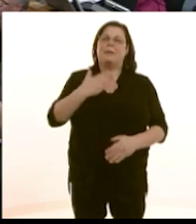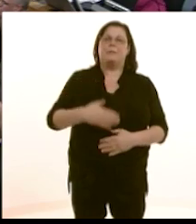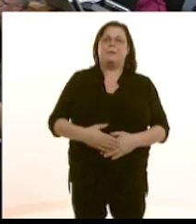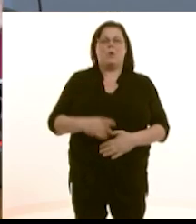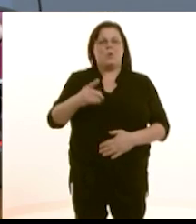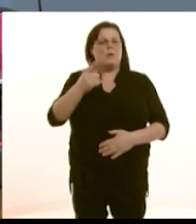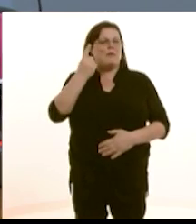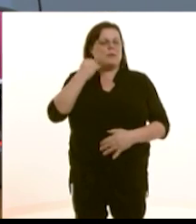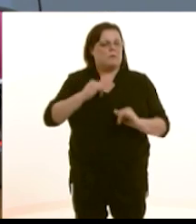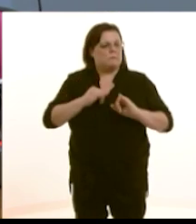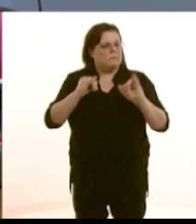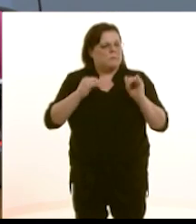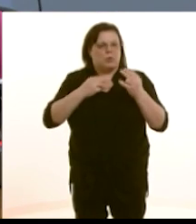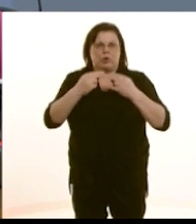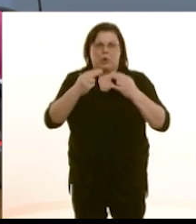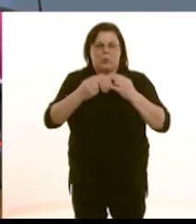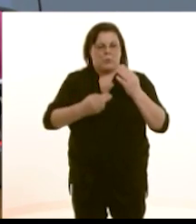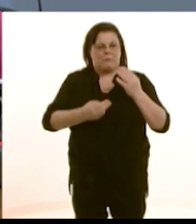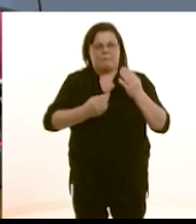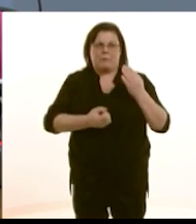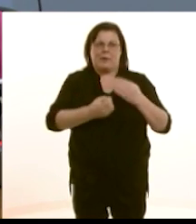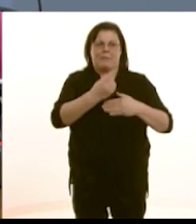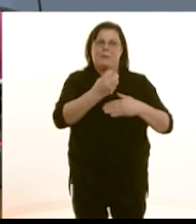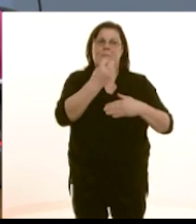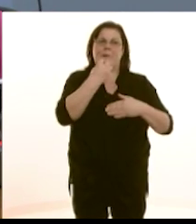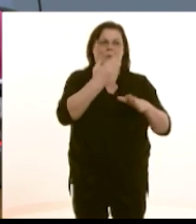news yesterday coming out of Port Talbot and other plants across Wales, and indeed the